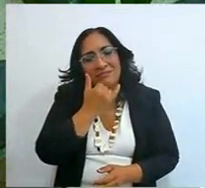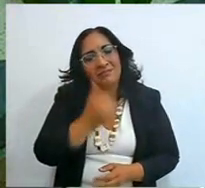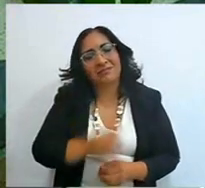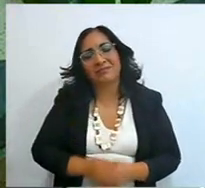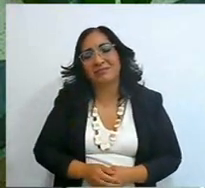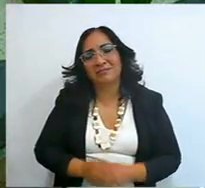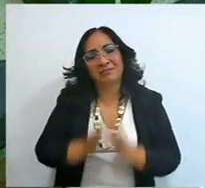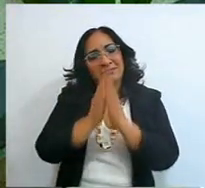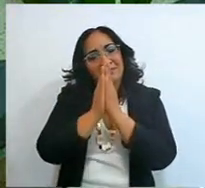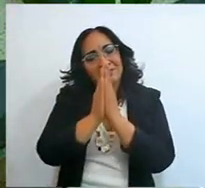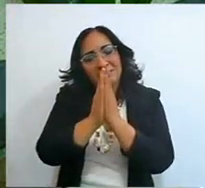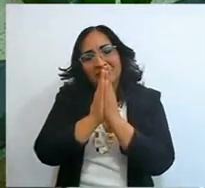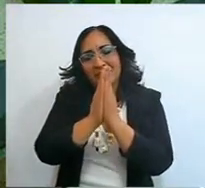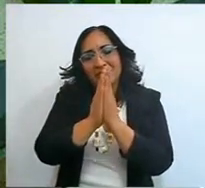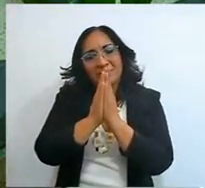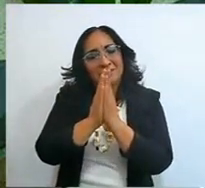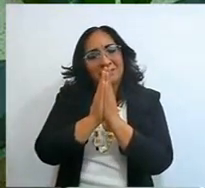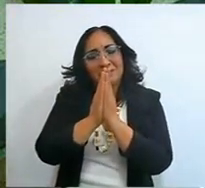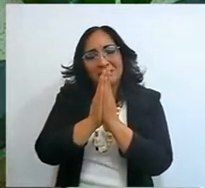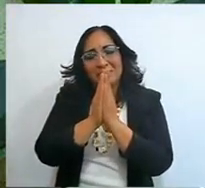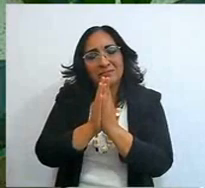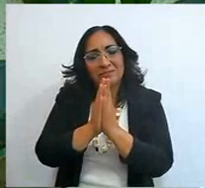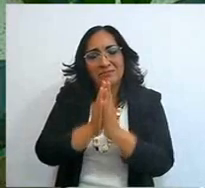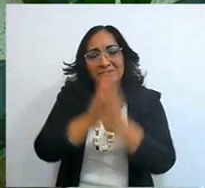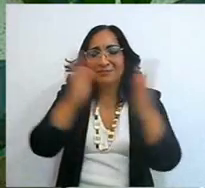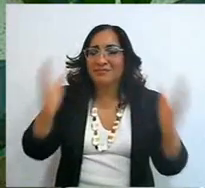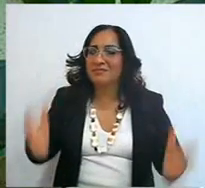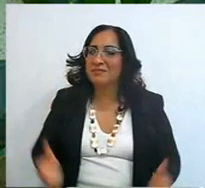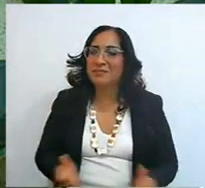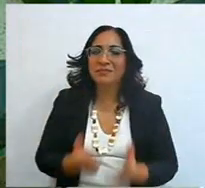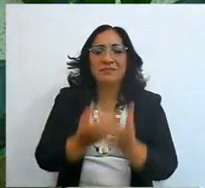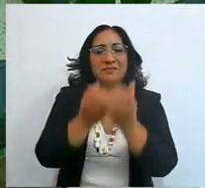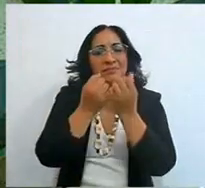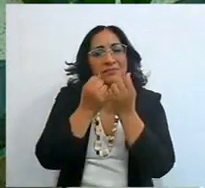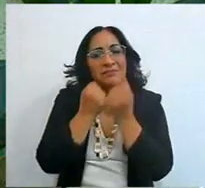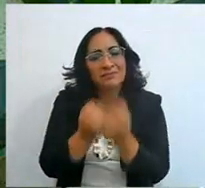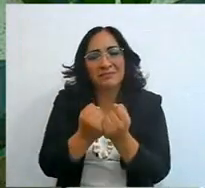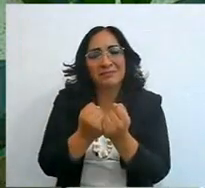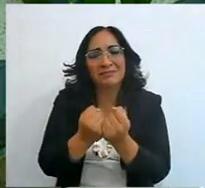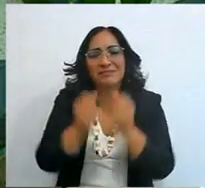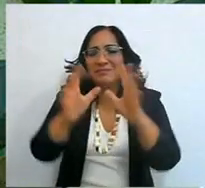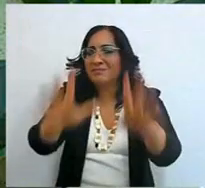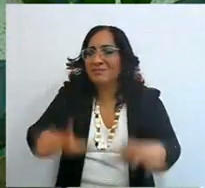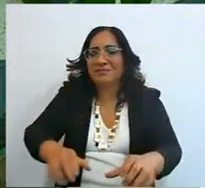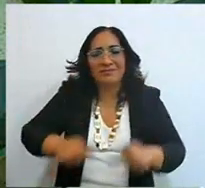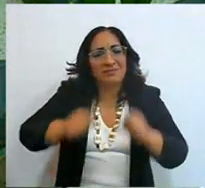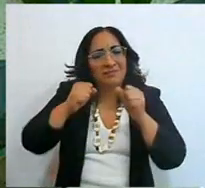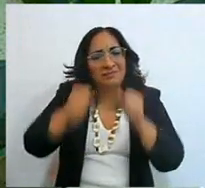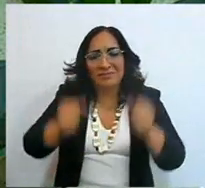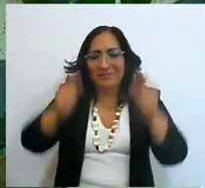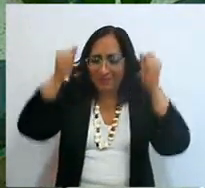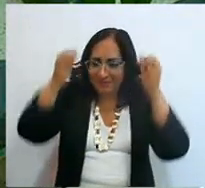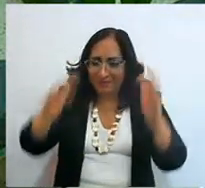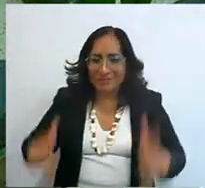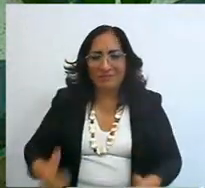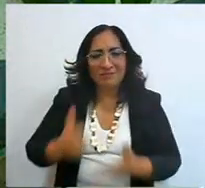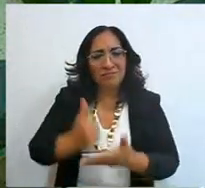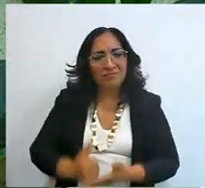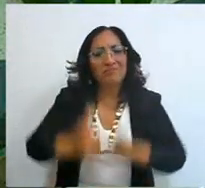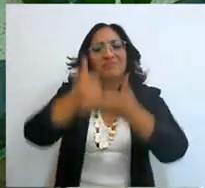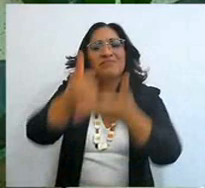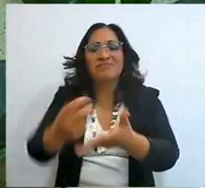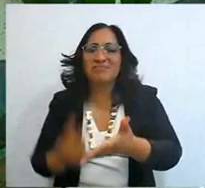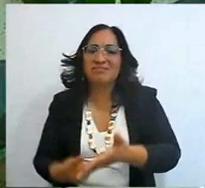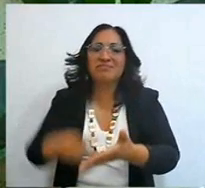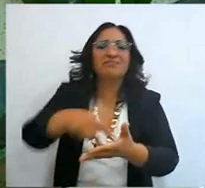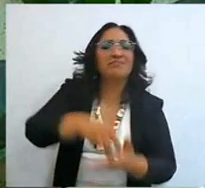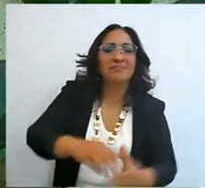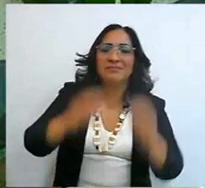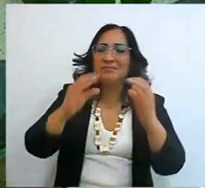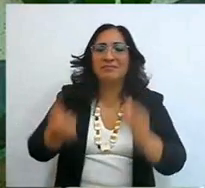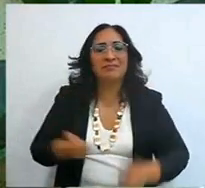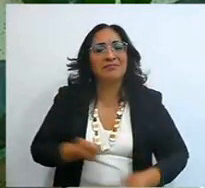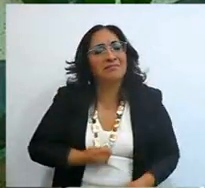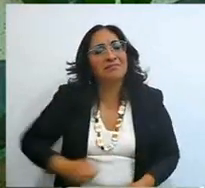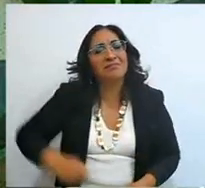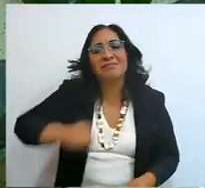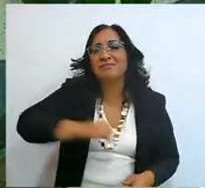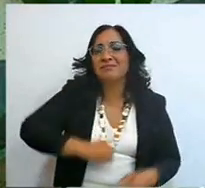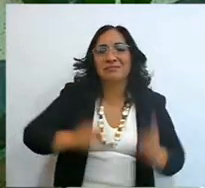and I beg you to support me, save me, bless me, help me, lift me up, keep me, heal me,